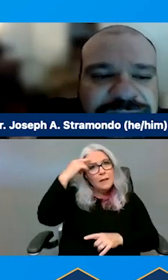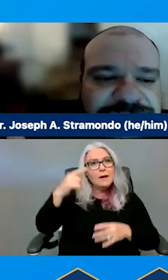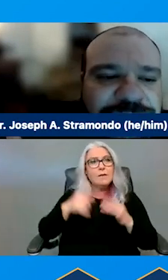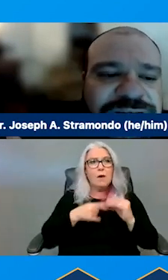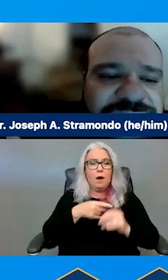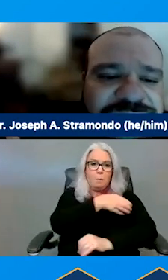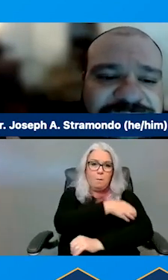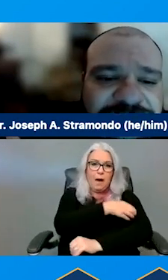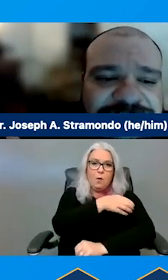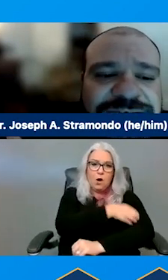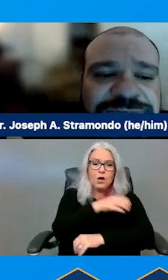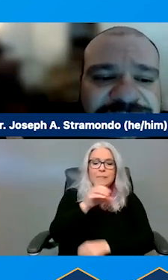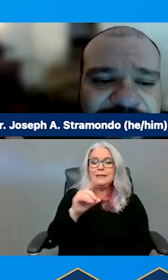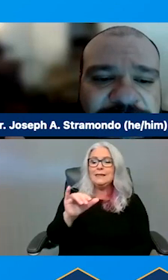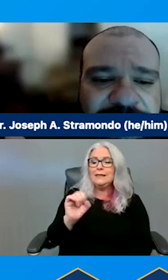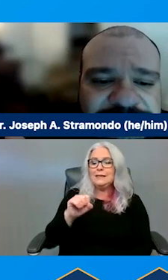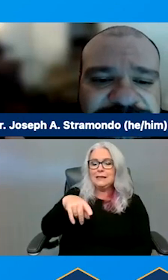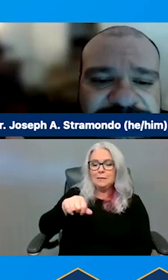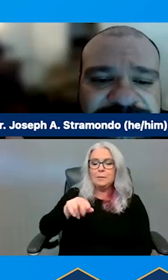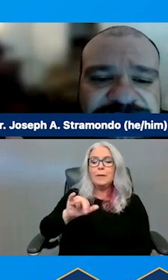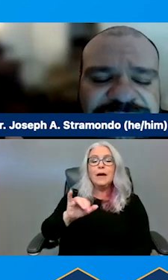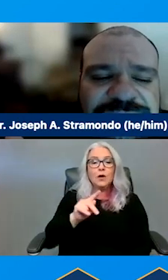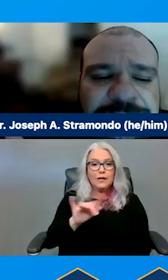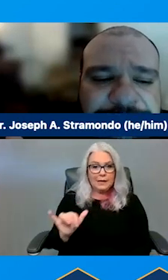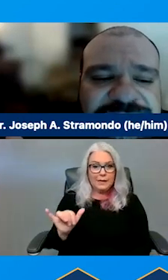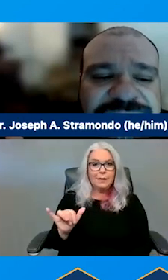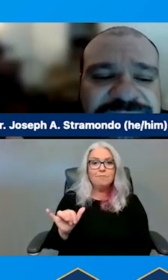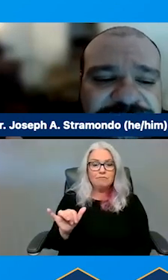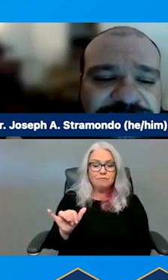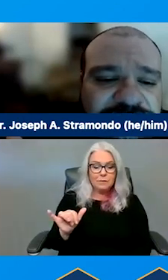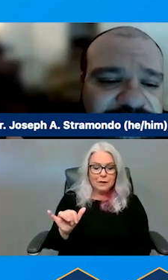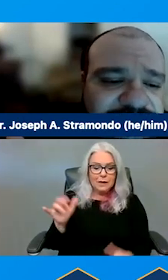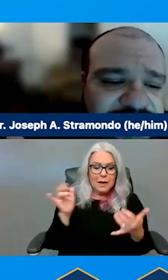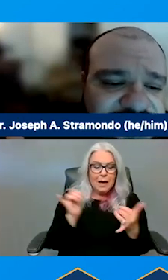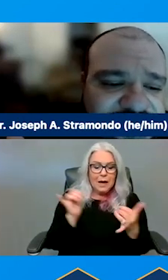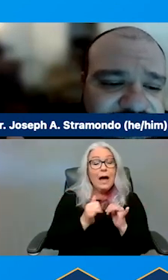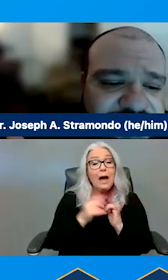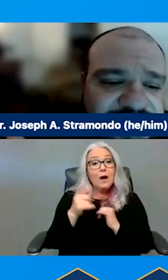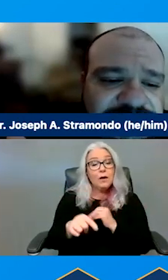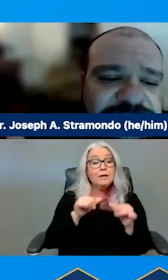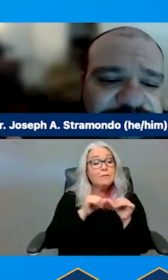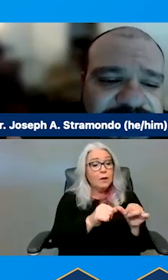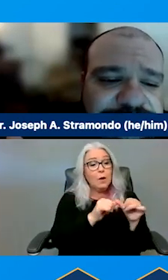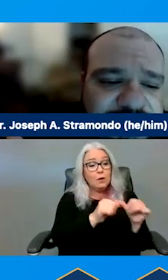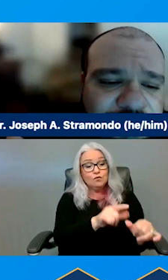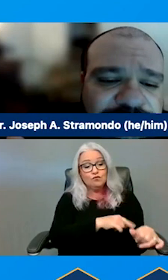Okay. So we need an analysis of how power disparities embedded in long term care system have